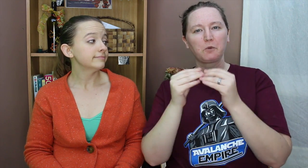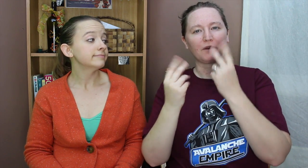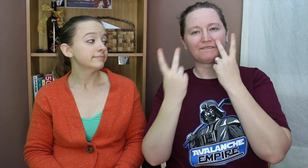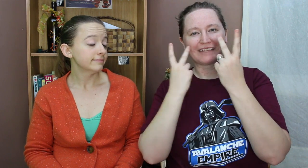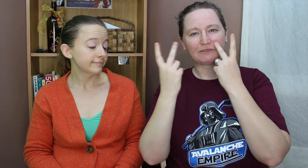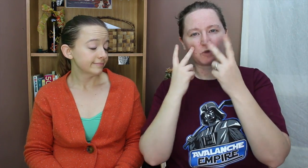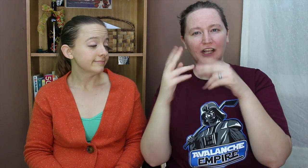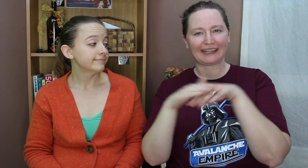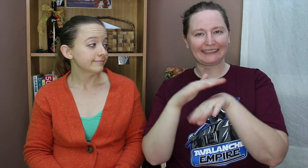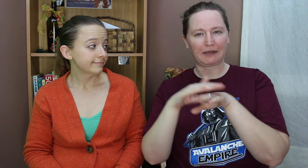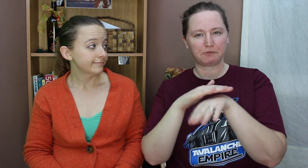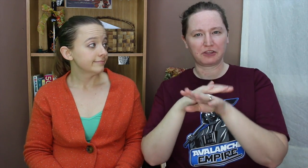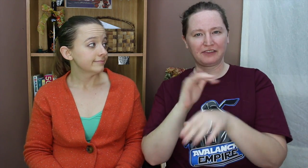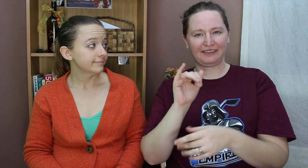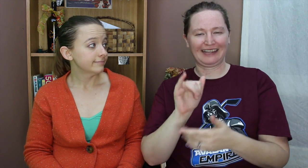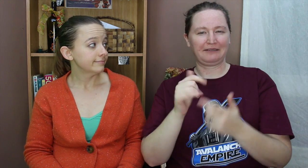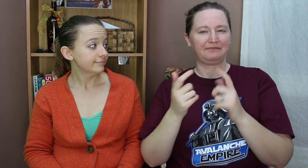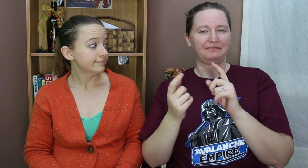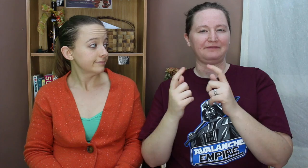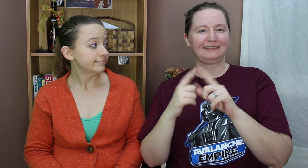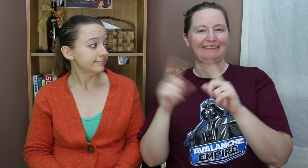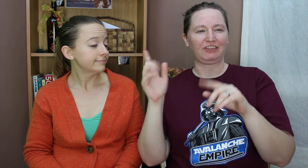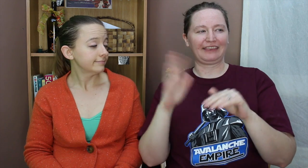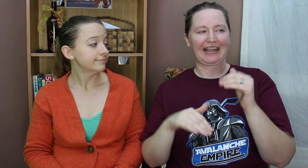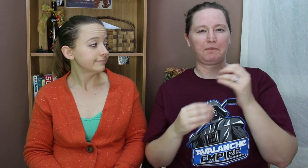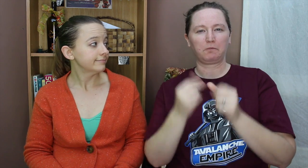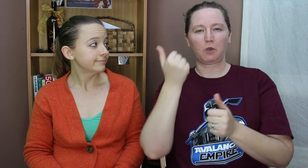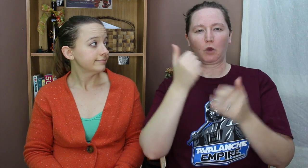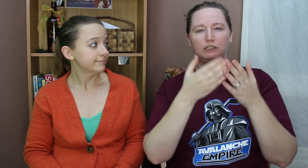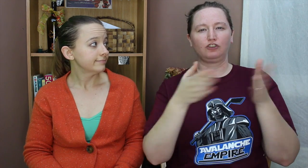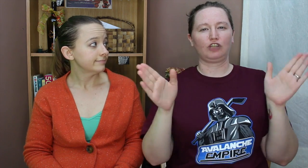interpreters or just more visual accessibility. It's a lot